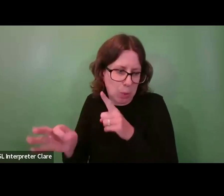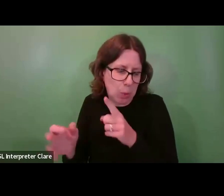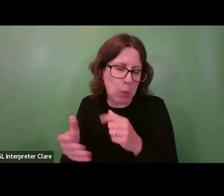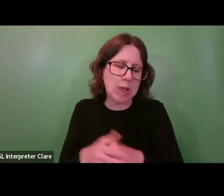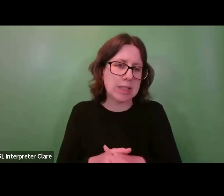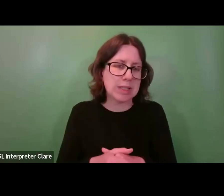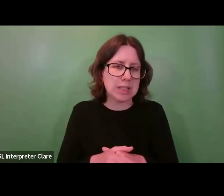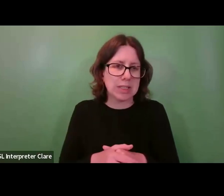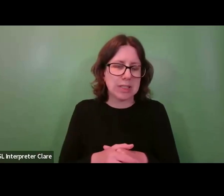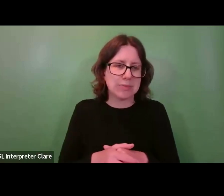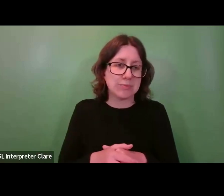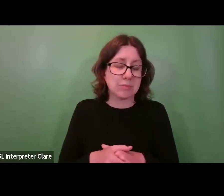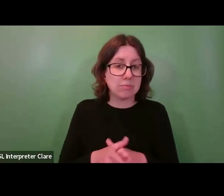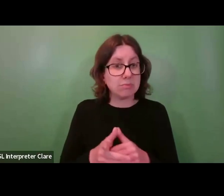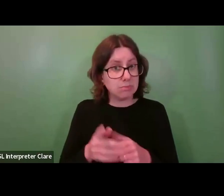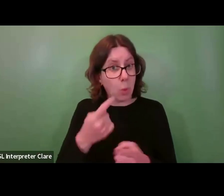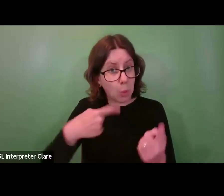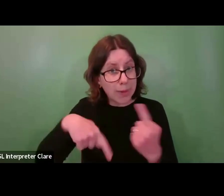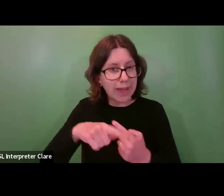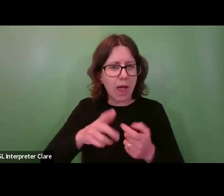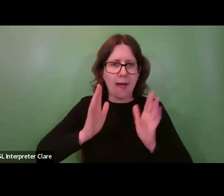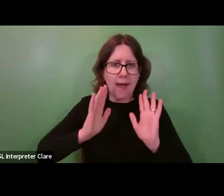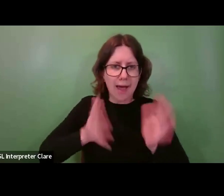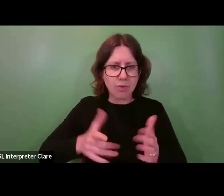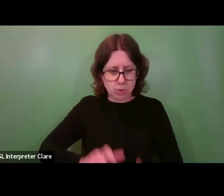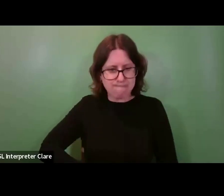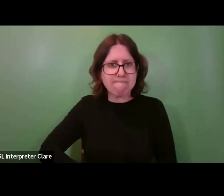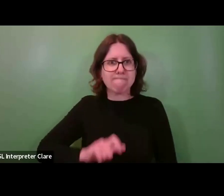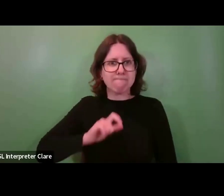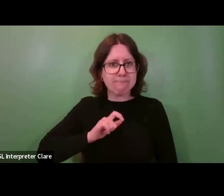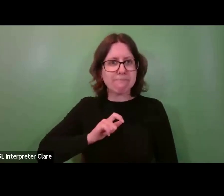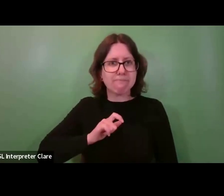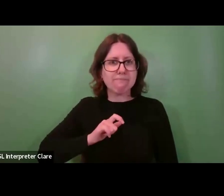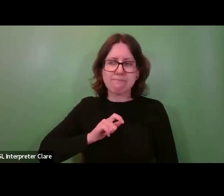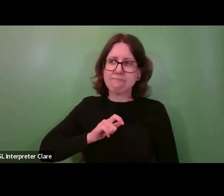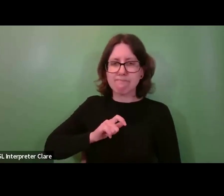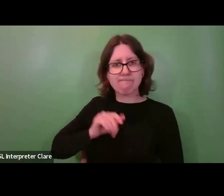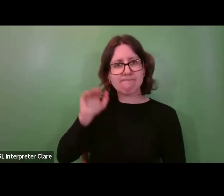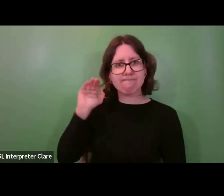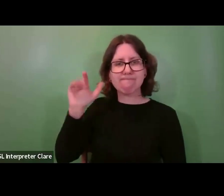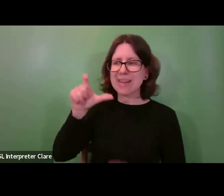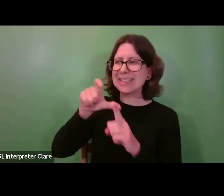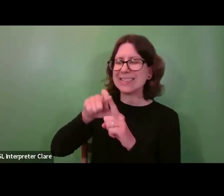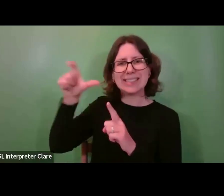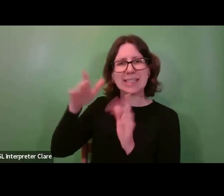we need to be confident in ourselves to approach DCMS and say, "Do you know what?